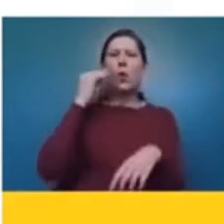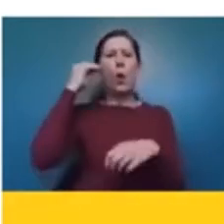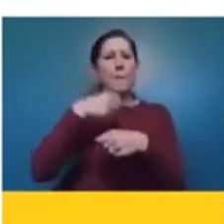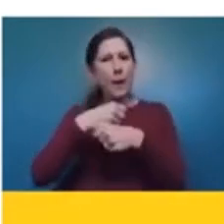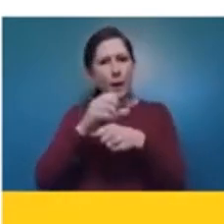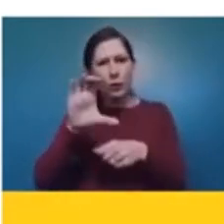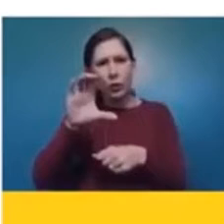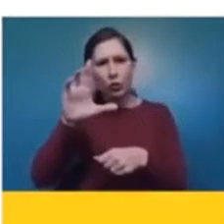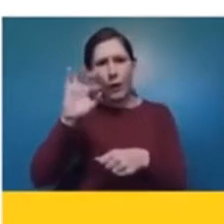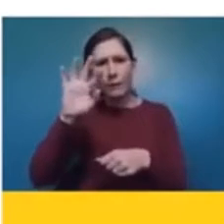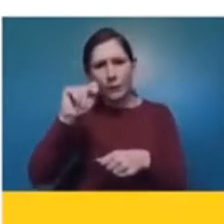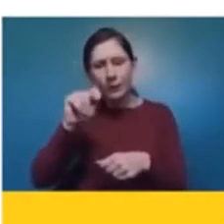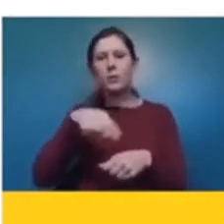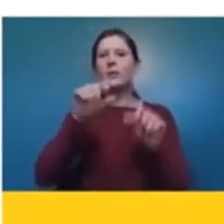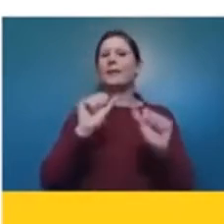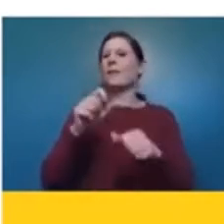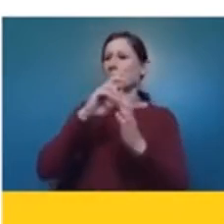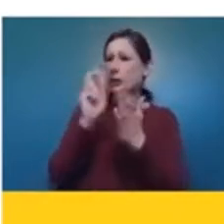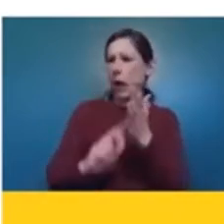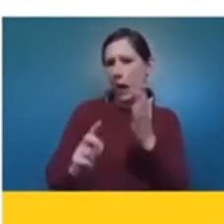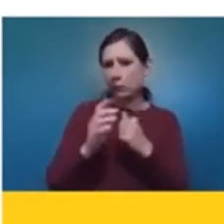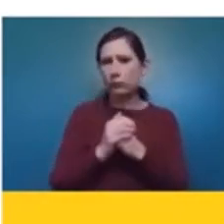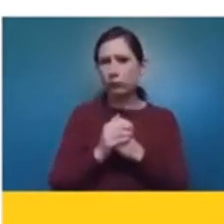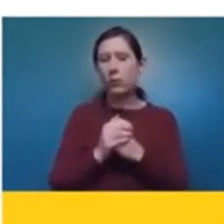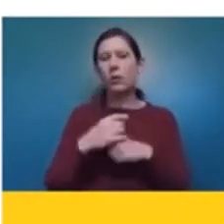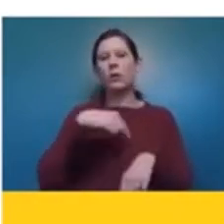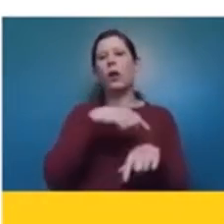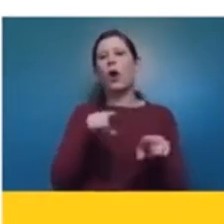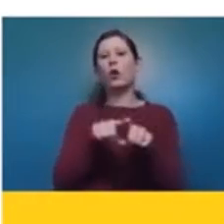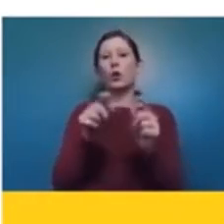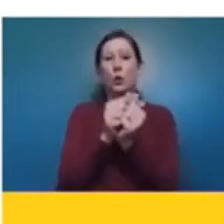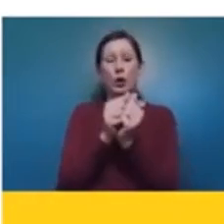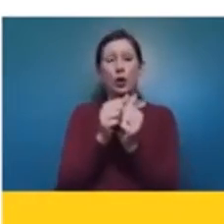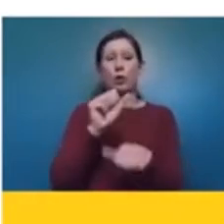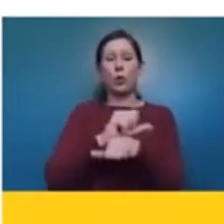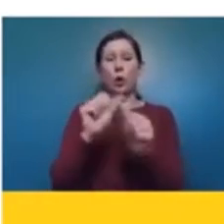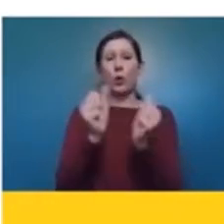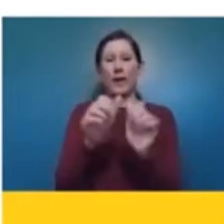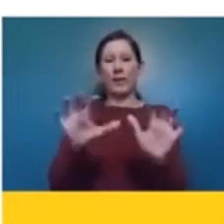students produce their own work. We also are pairing with Q Collective to celebrate Pride and the theater communication